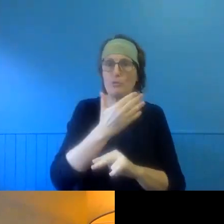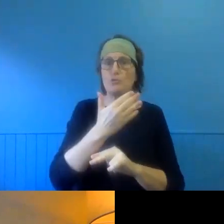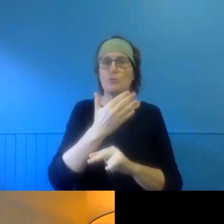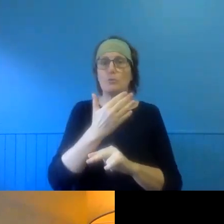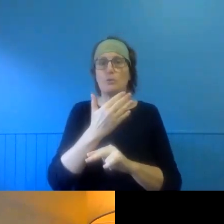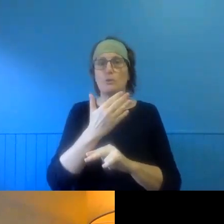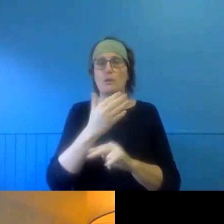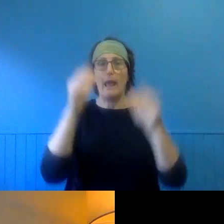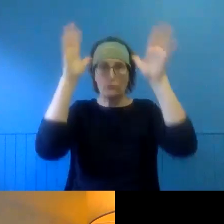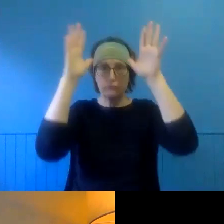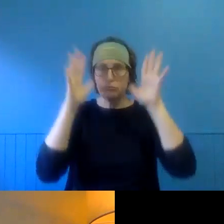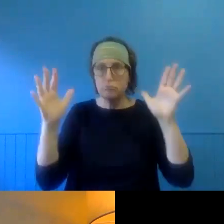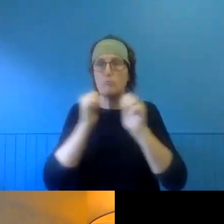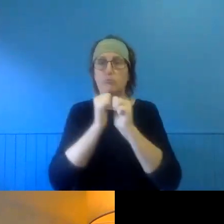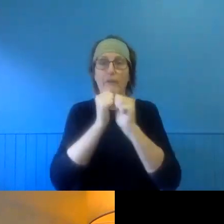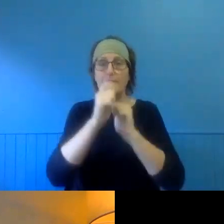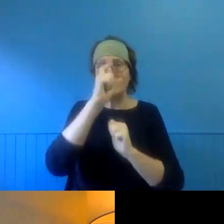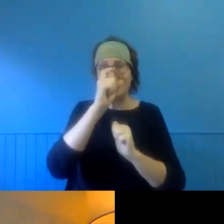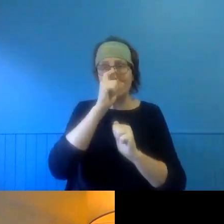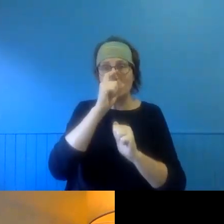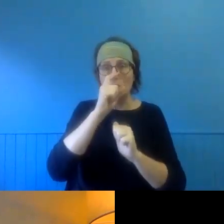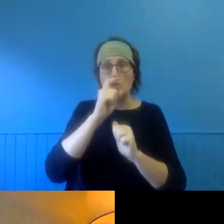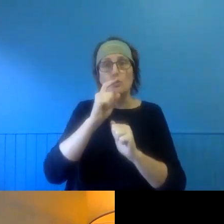Strait Islander brothers and sisters, to protect cultural